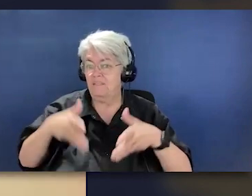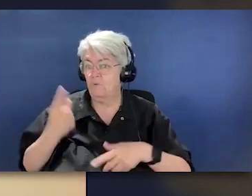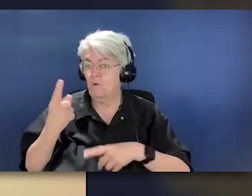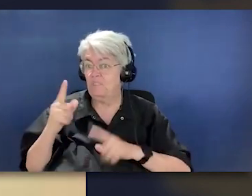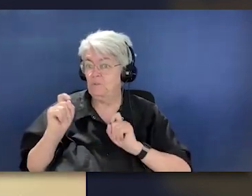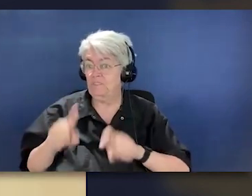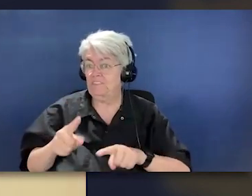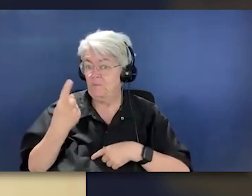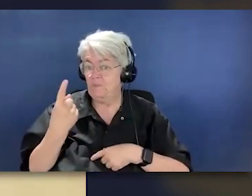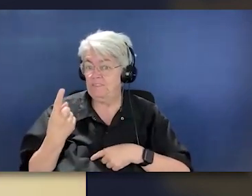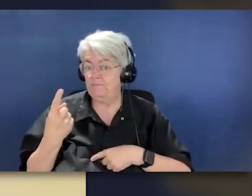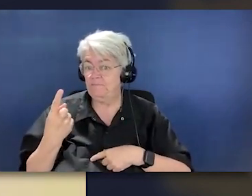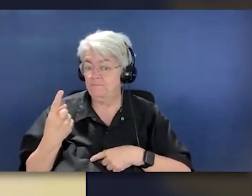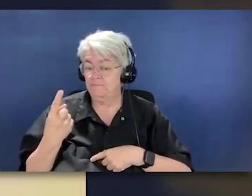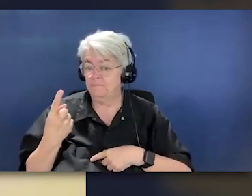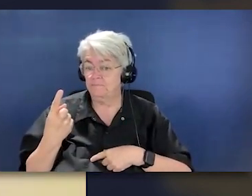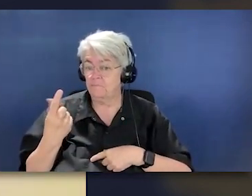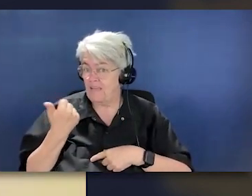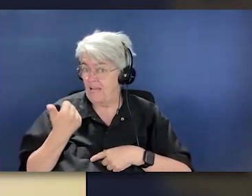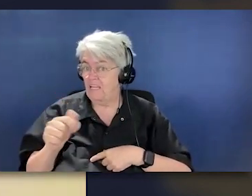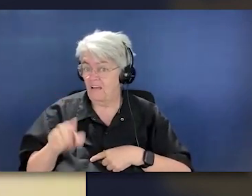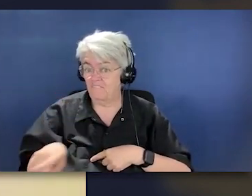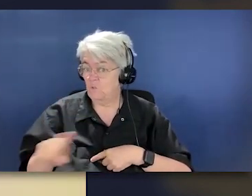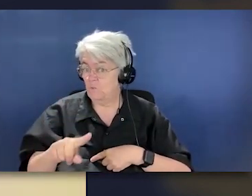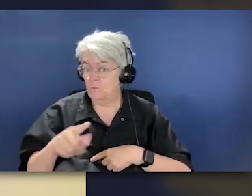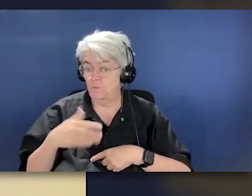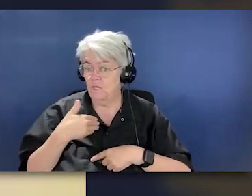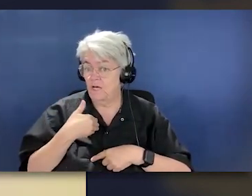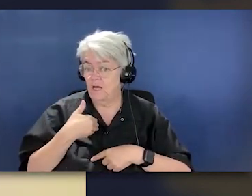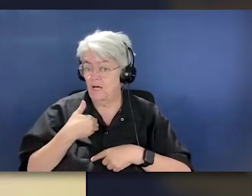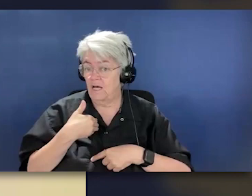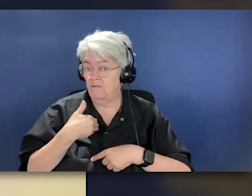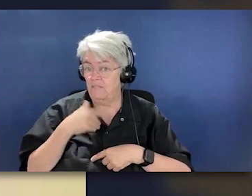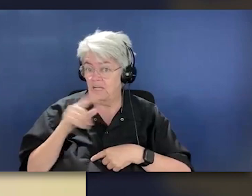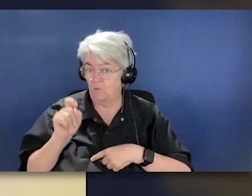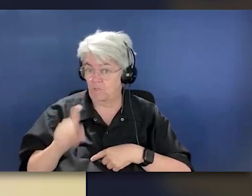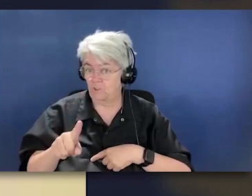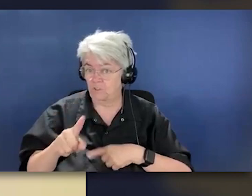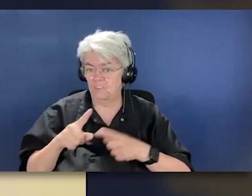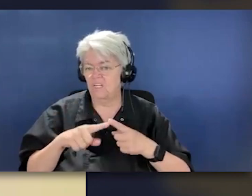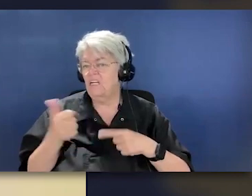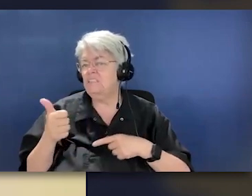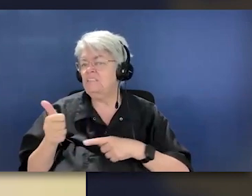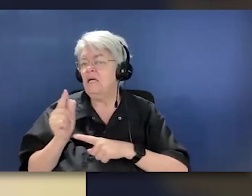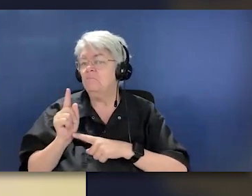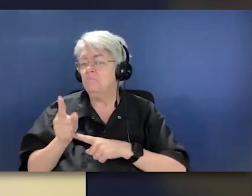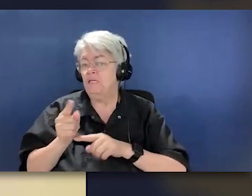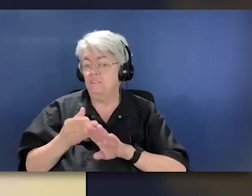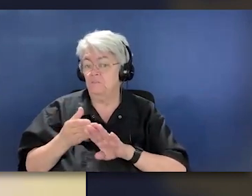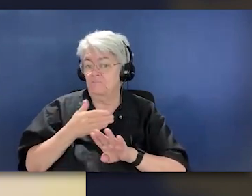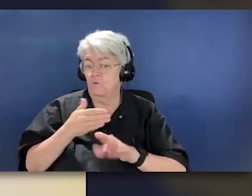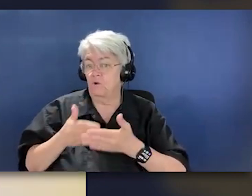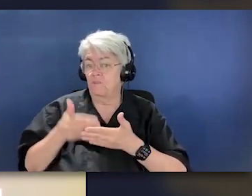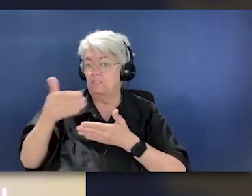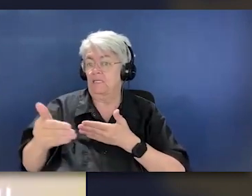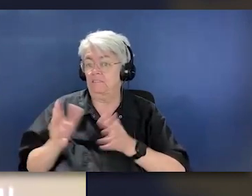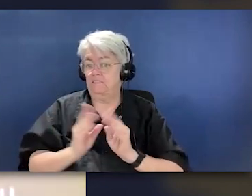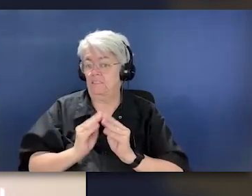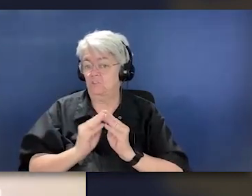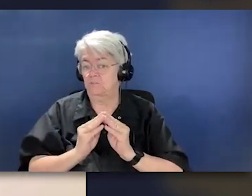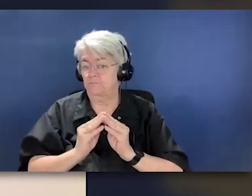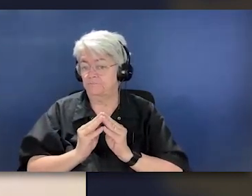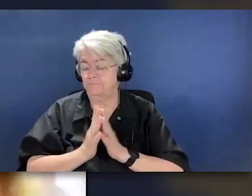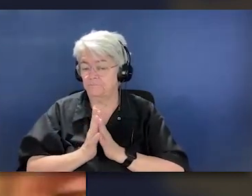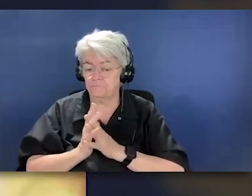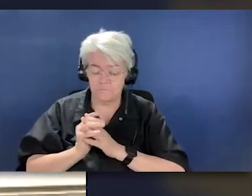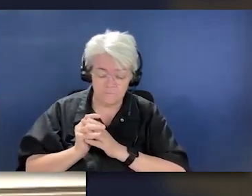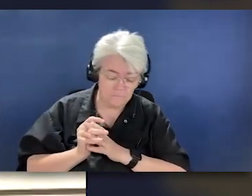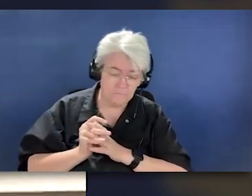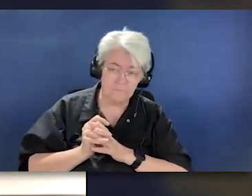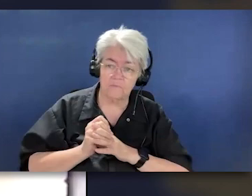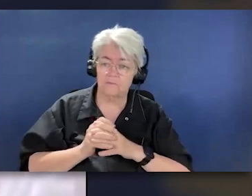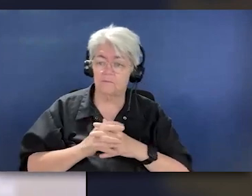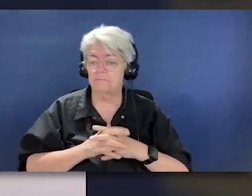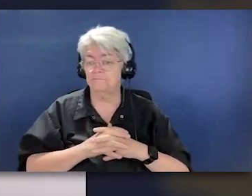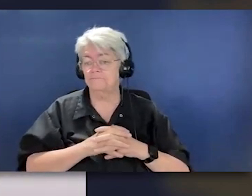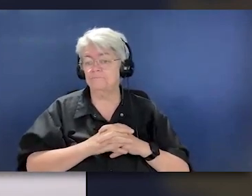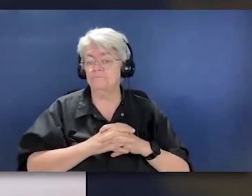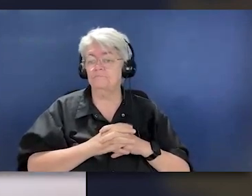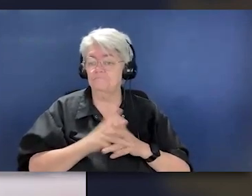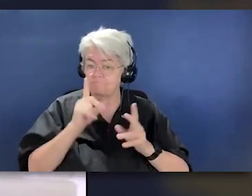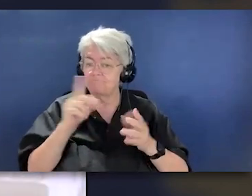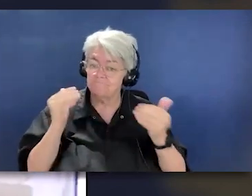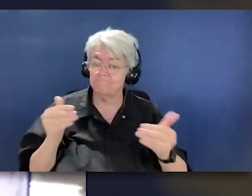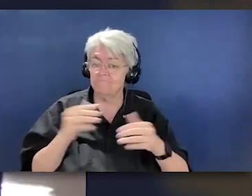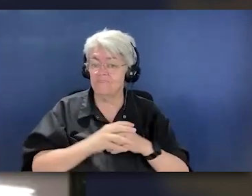Does anyone have a question? We have about 10 minutes before the next session. Yeah, do it.